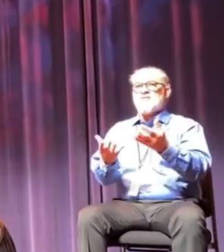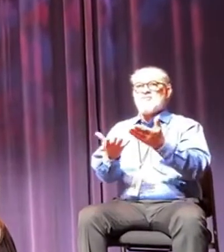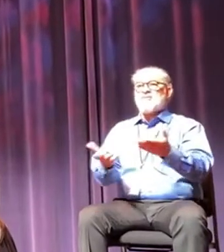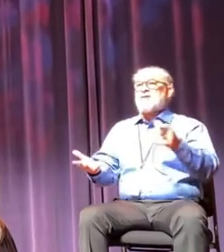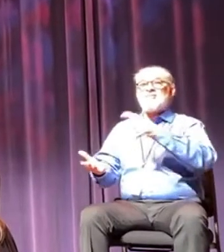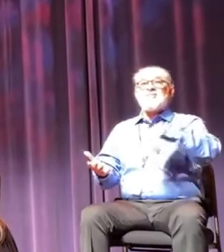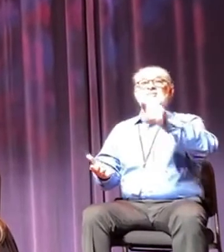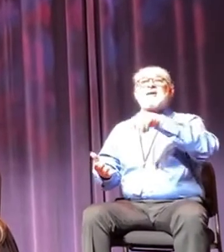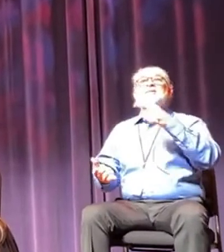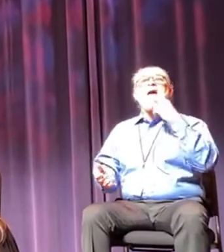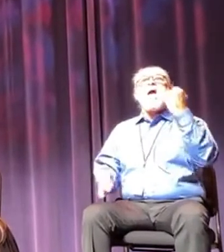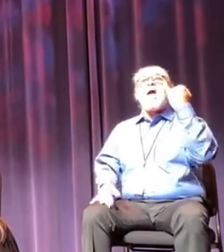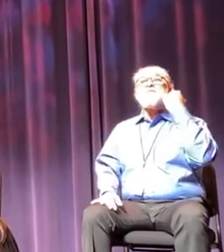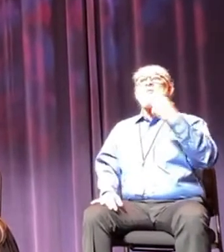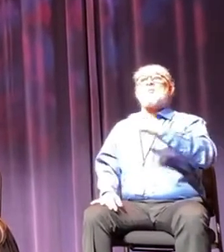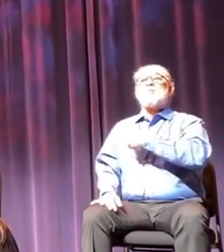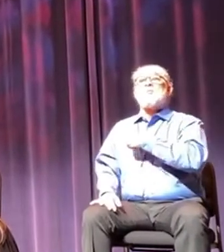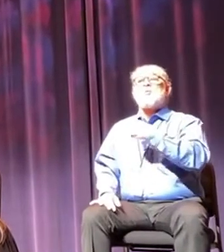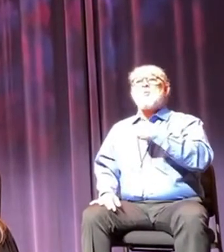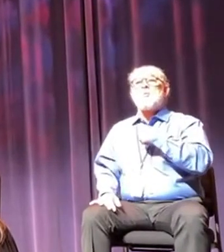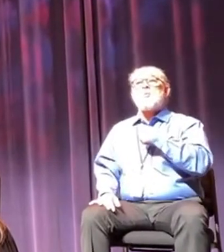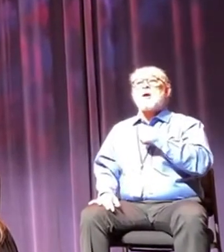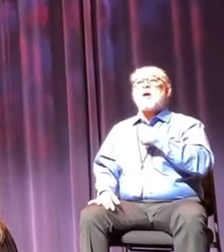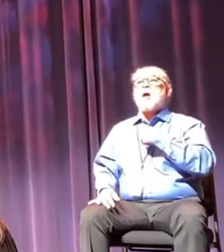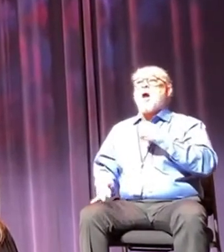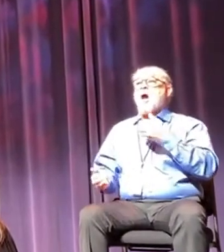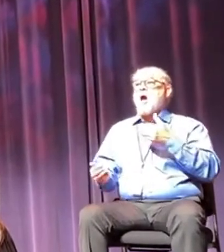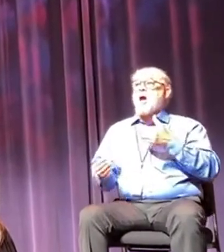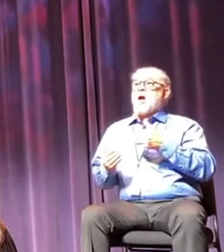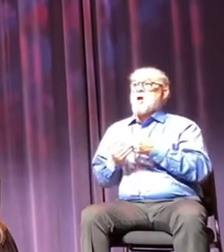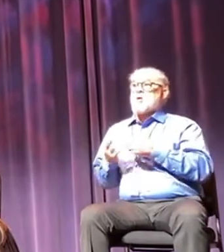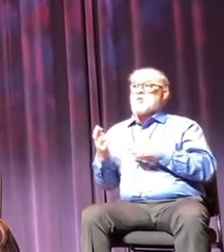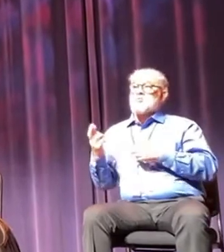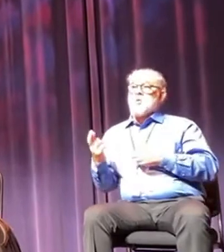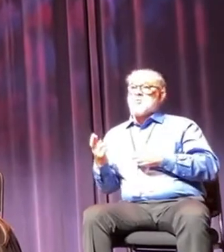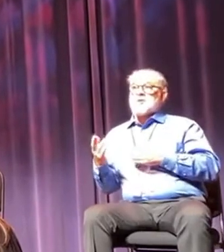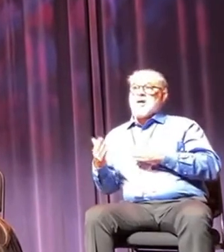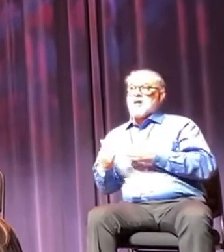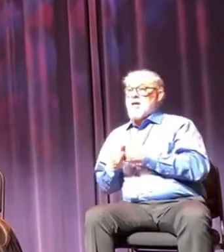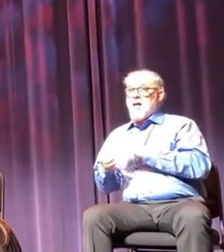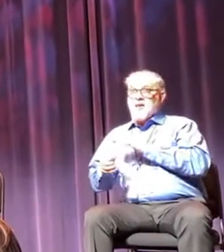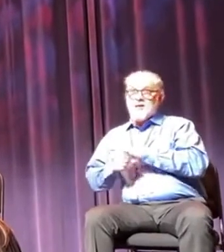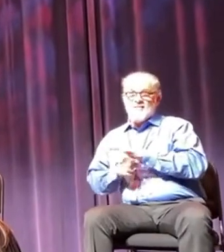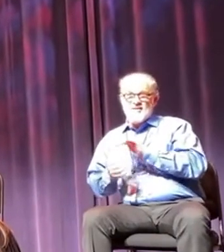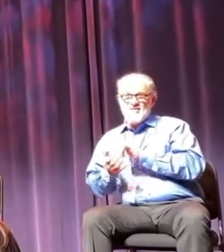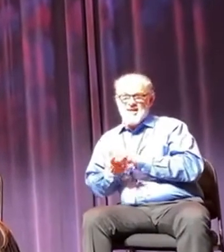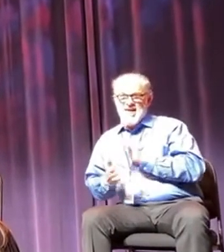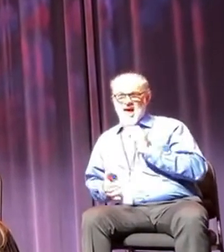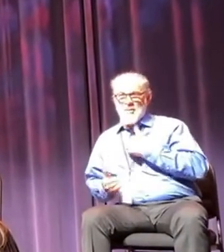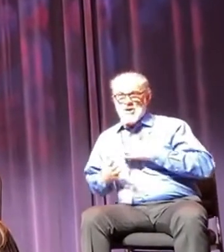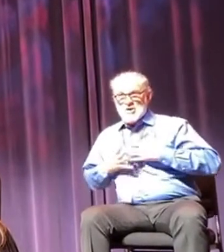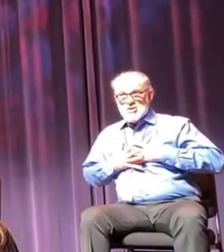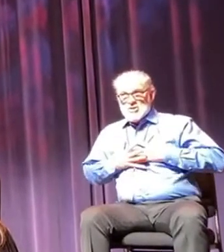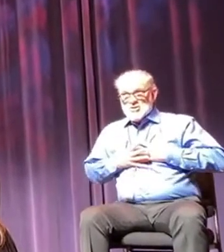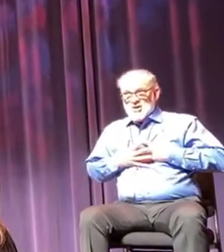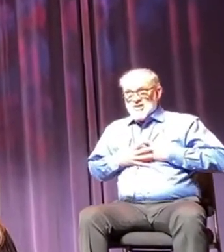They said if we hum close, close enough that our chests touch,